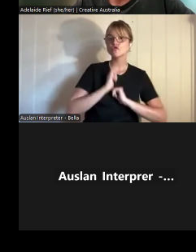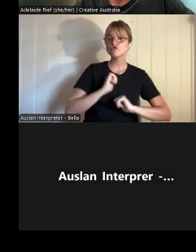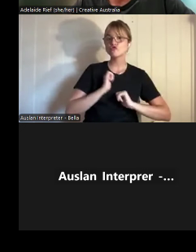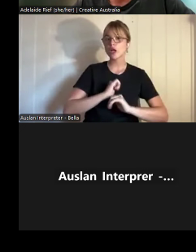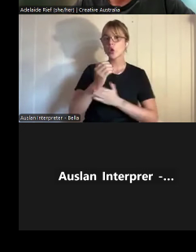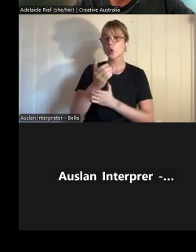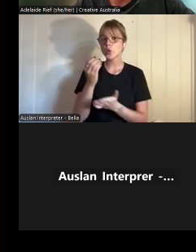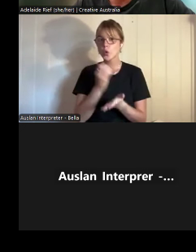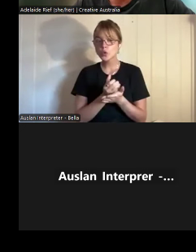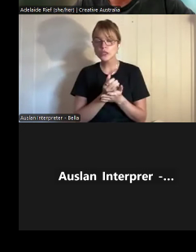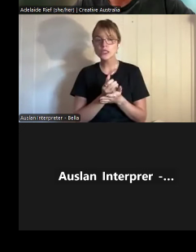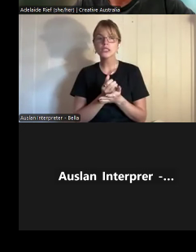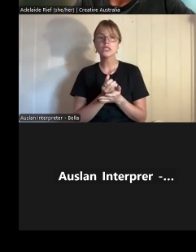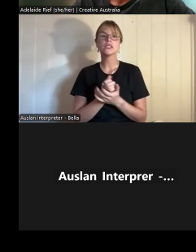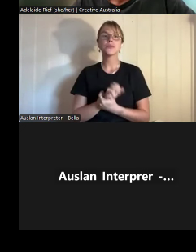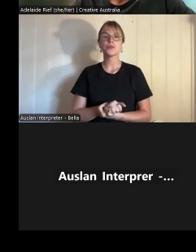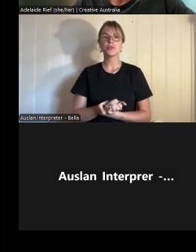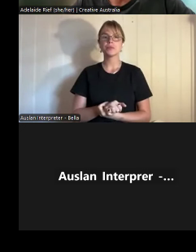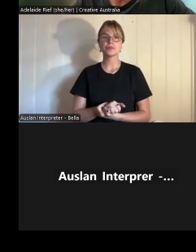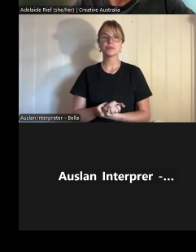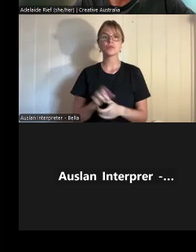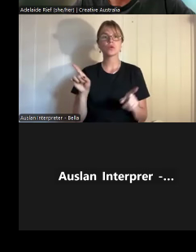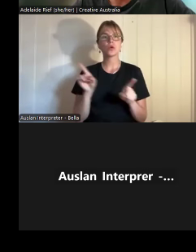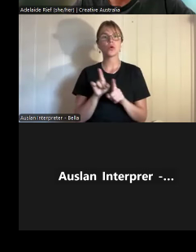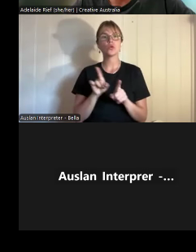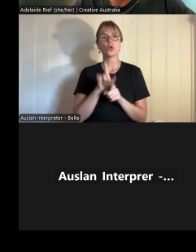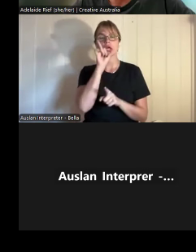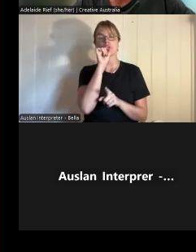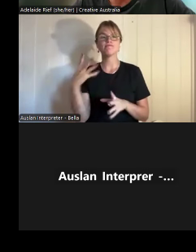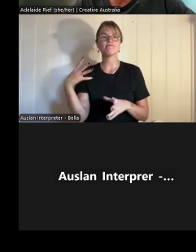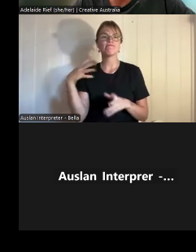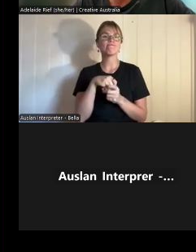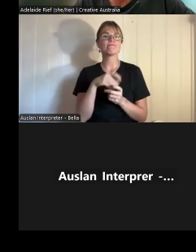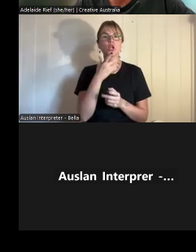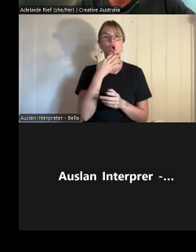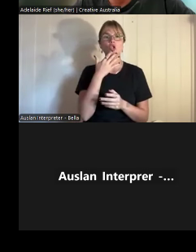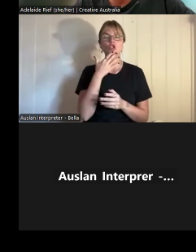for your Board and staff members. You can also include the costs of ground transport